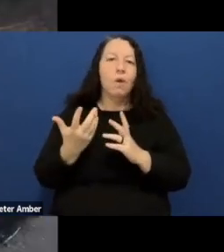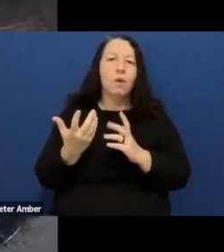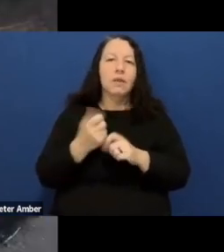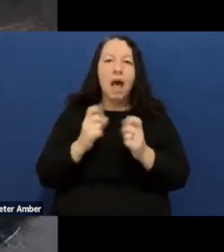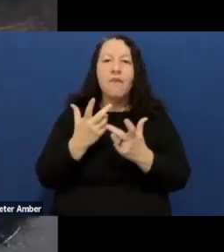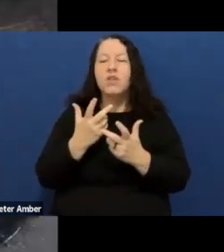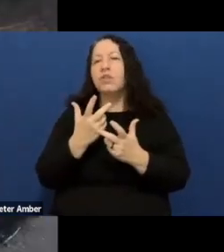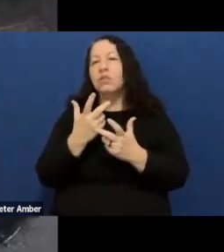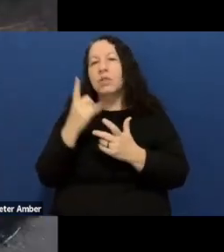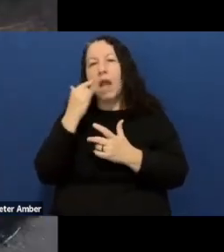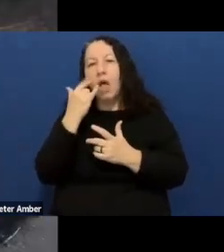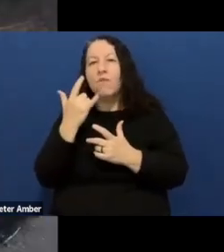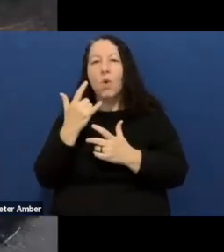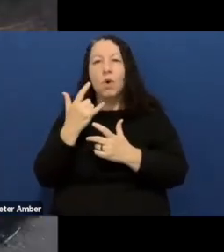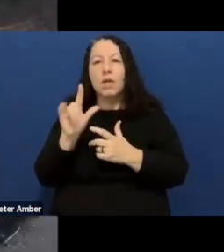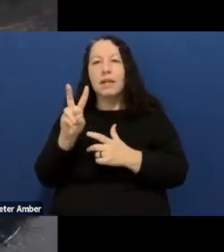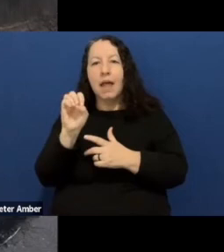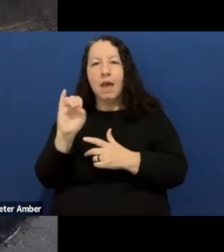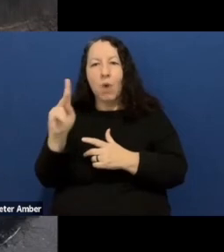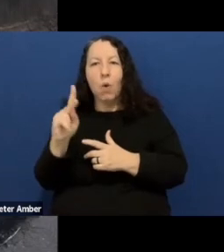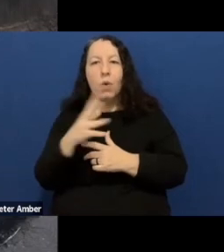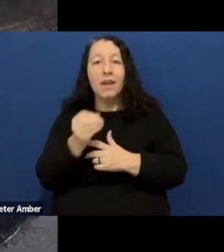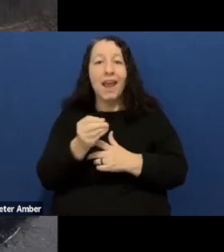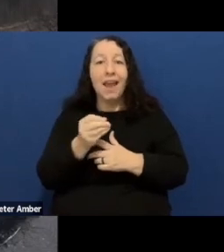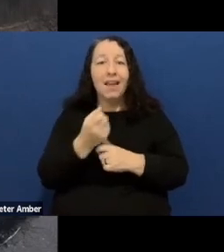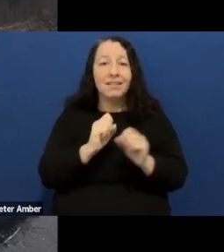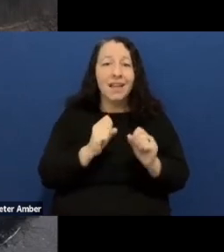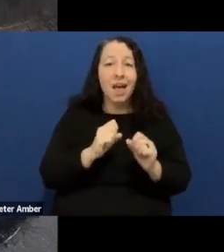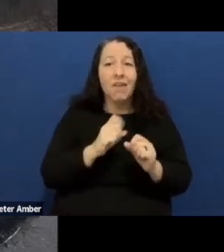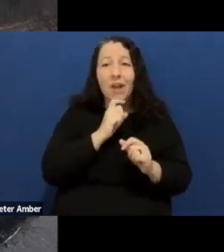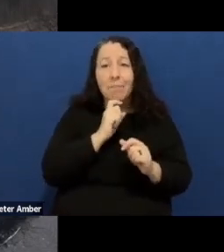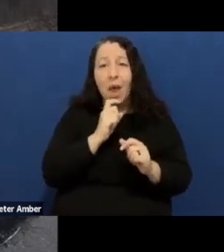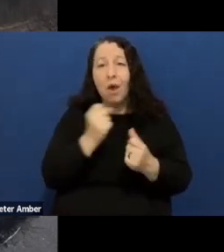Charred salvaged California live oak and salvaged melted auto parts